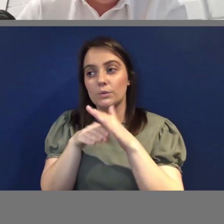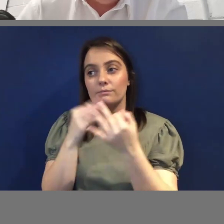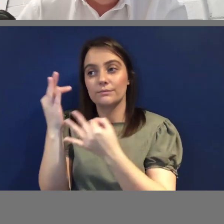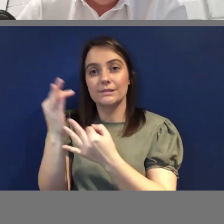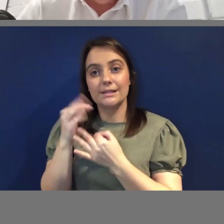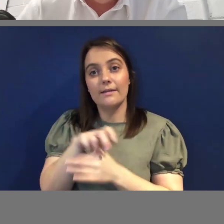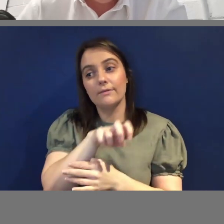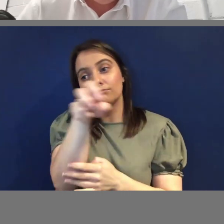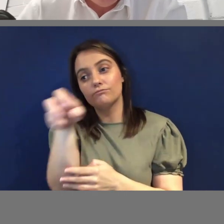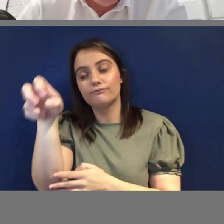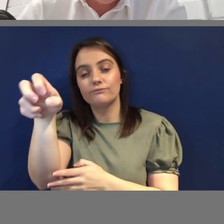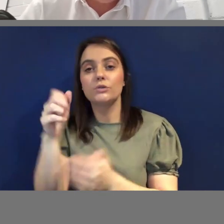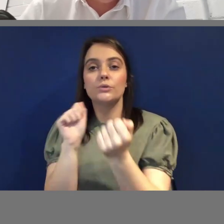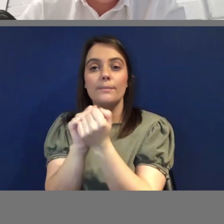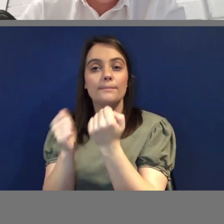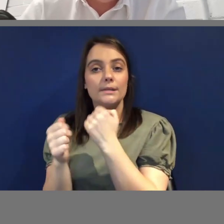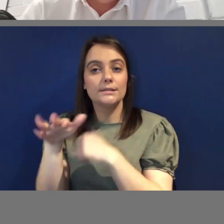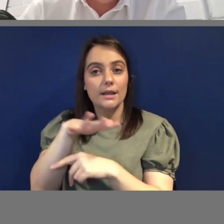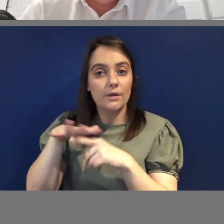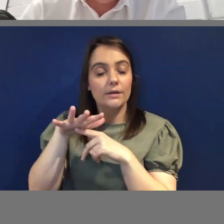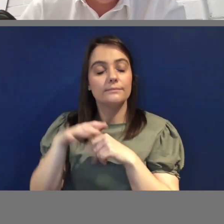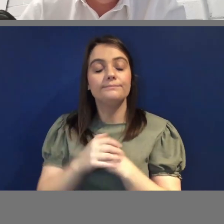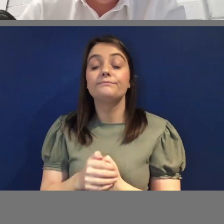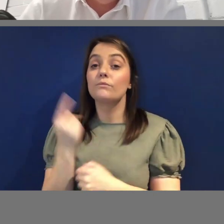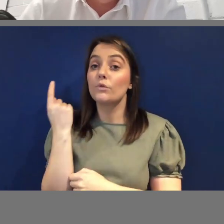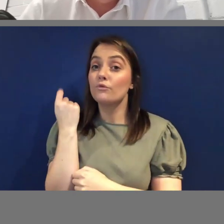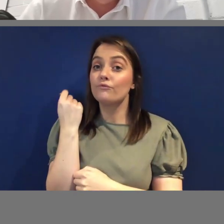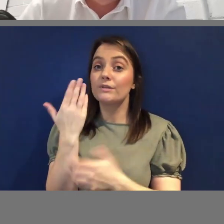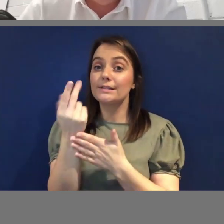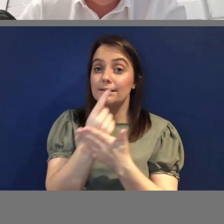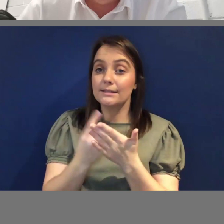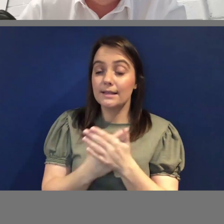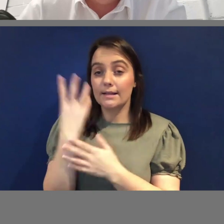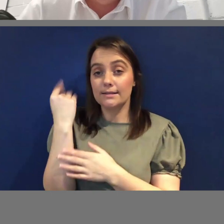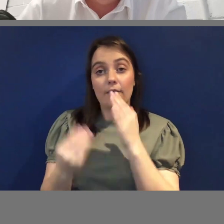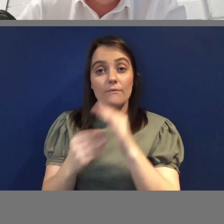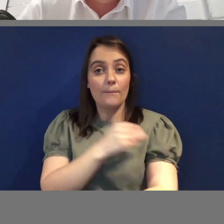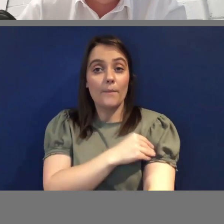so again in some designs recently there have been issues with site constraints where you've had to